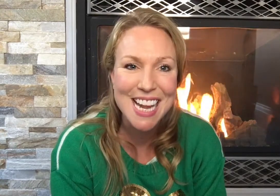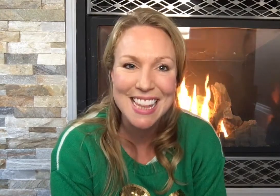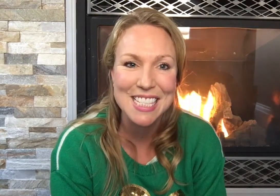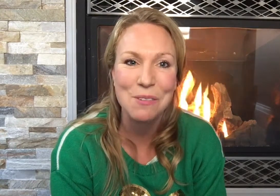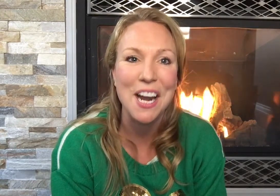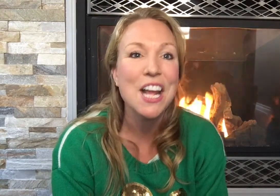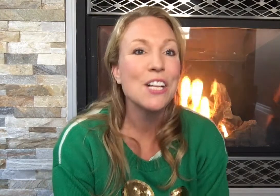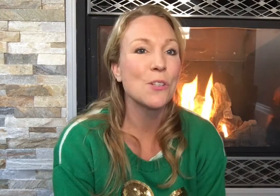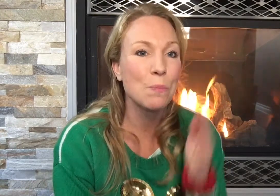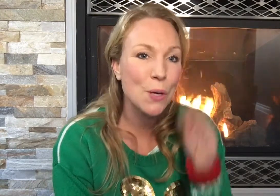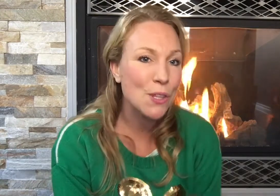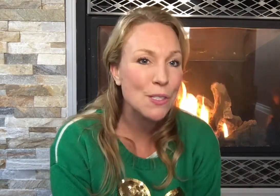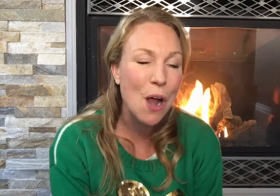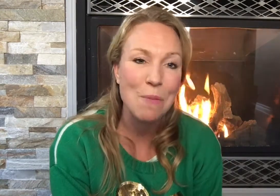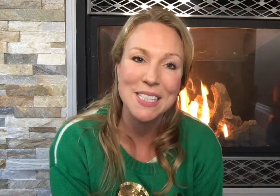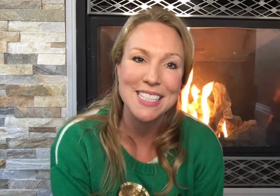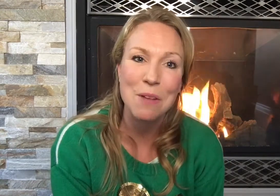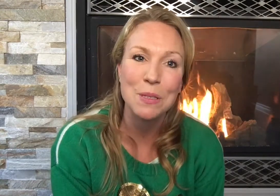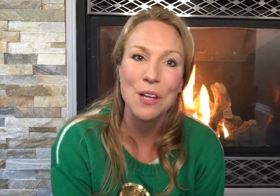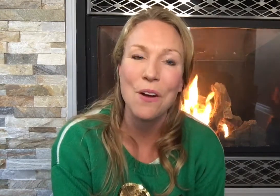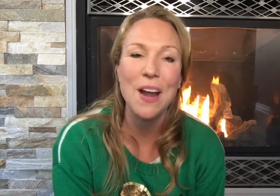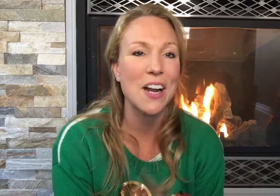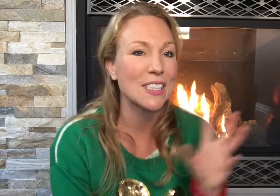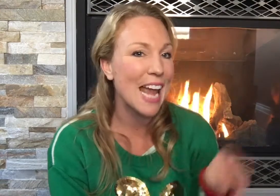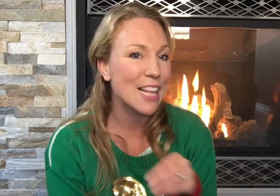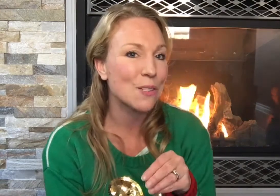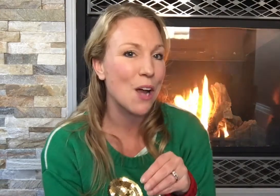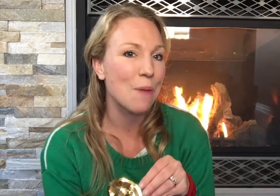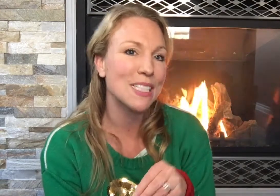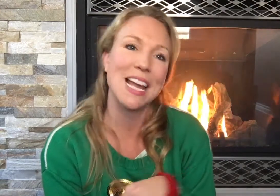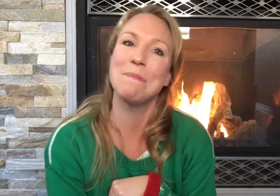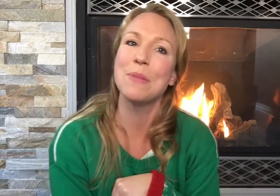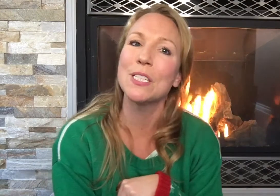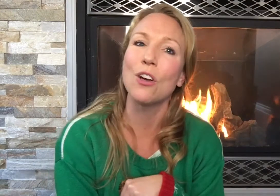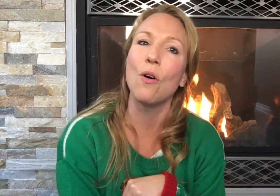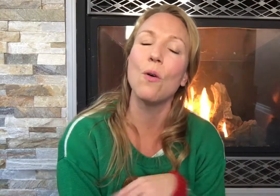this one. So put those comments down below, and I'll take those comments and build a whole